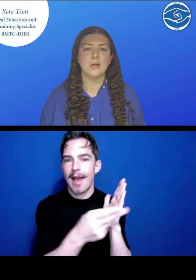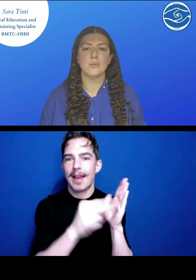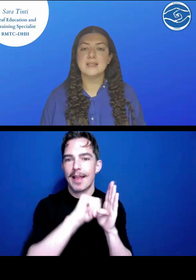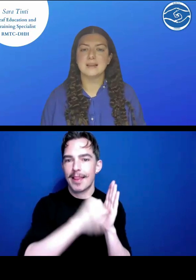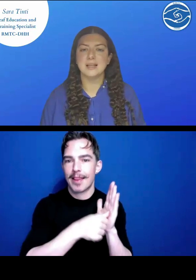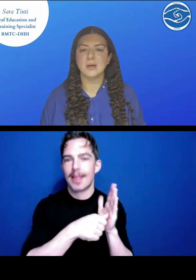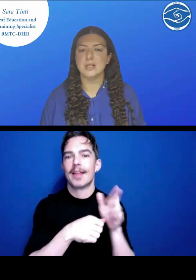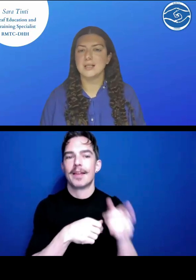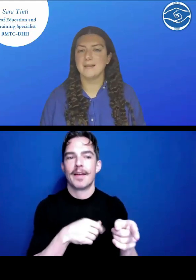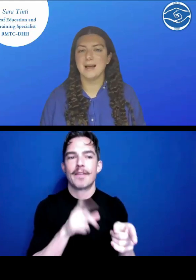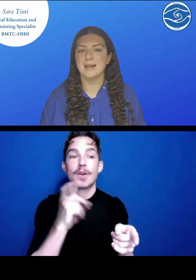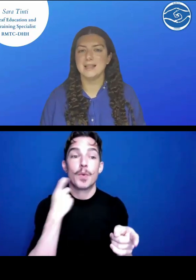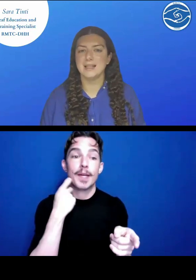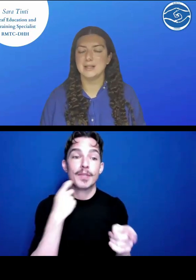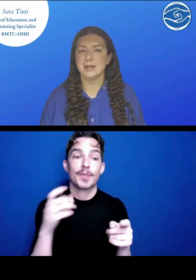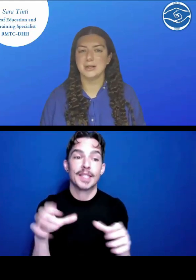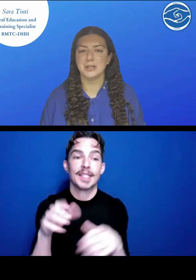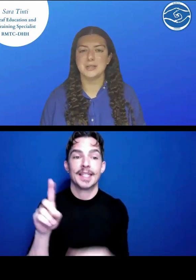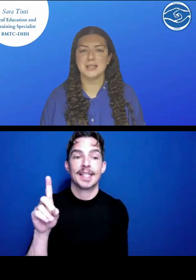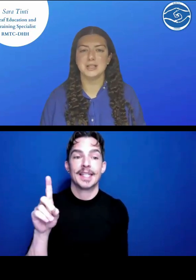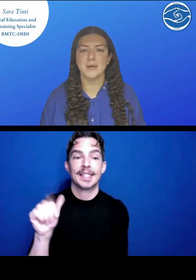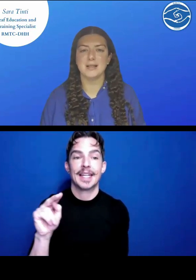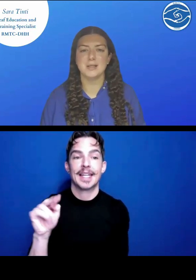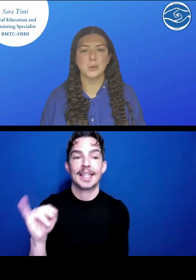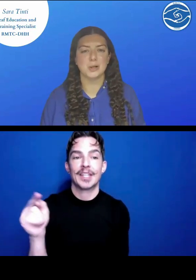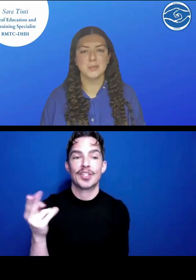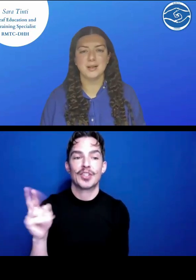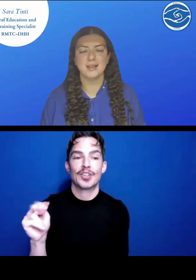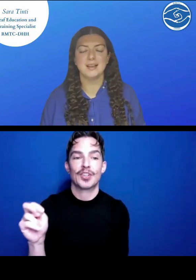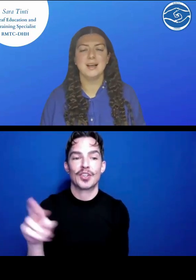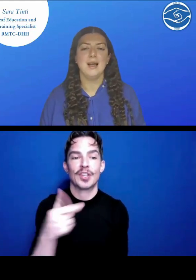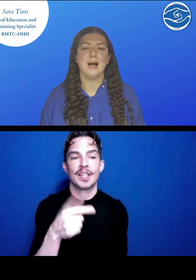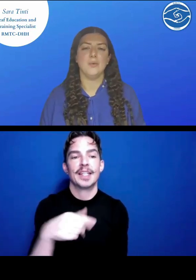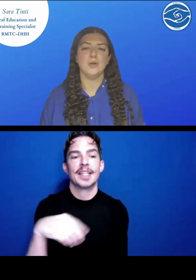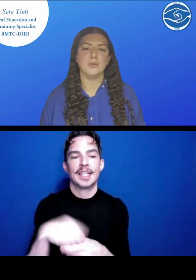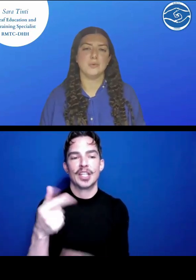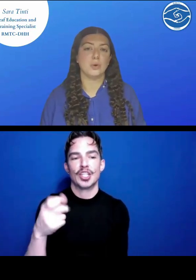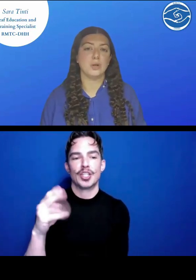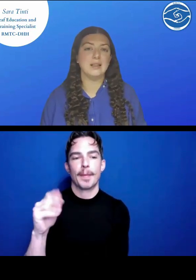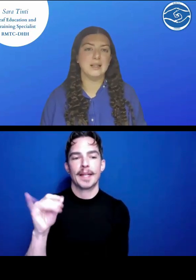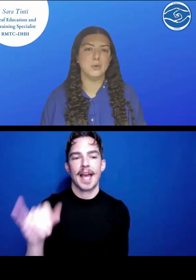Very recently we just highlighted Danny Turner's using Gemini Storybook. Which was really